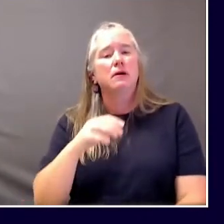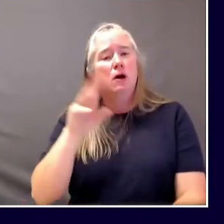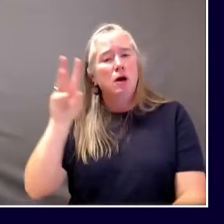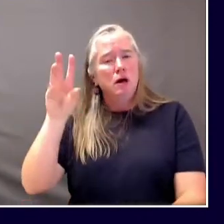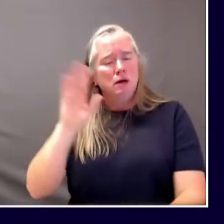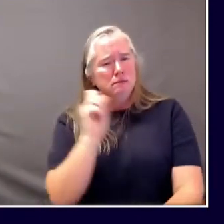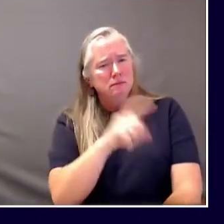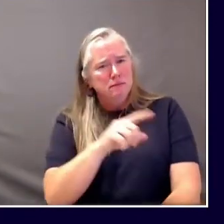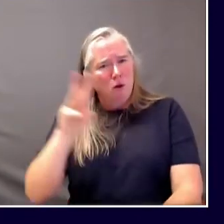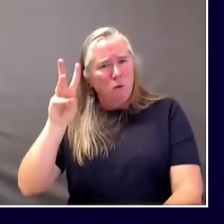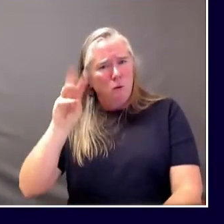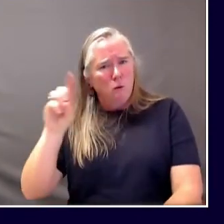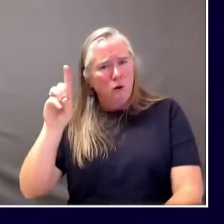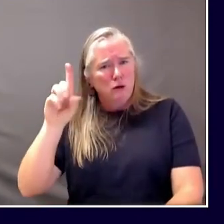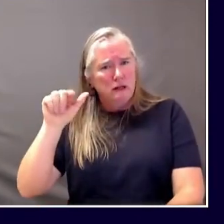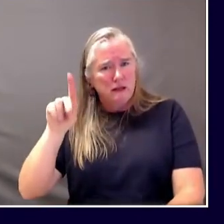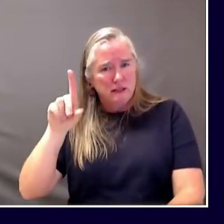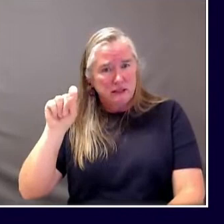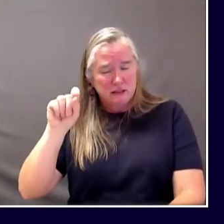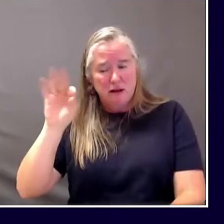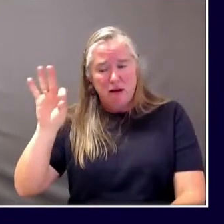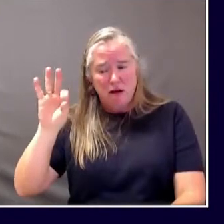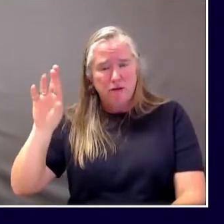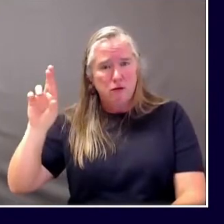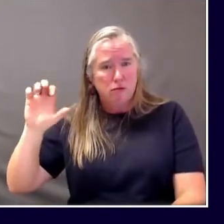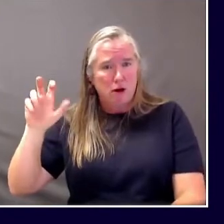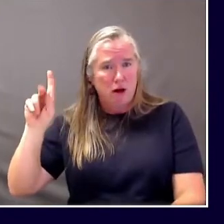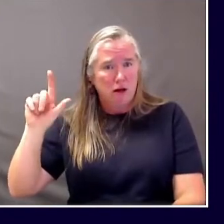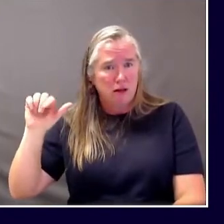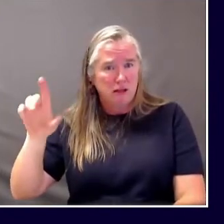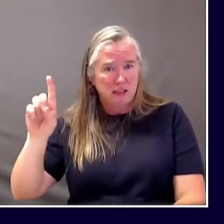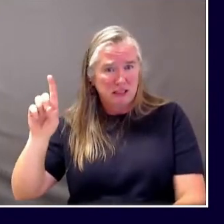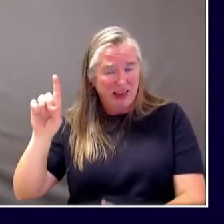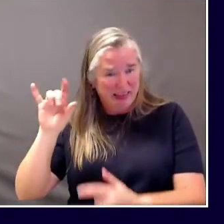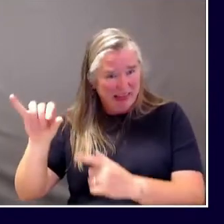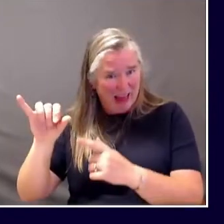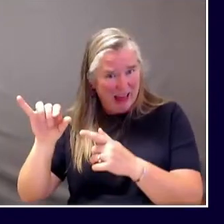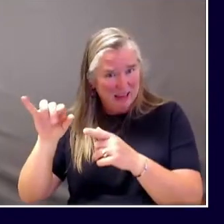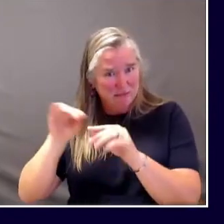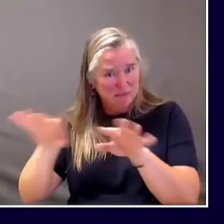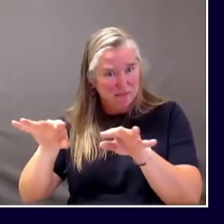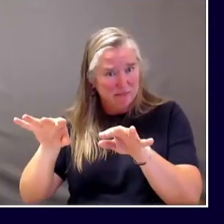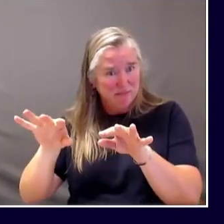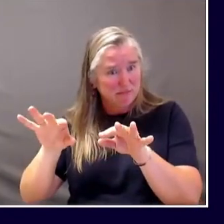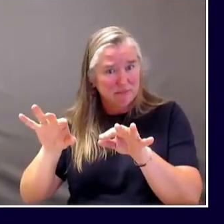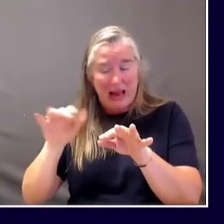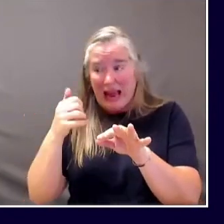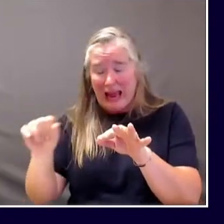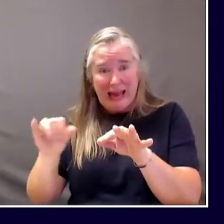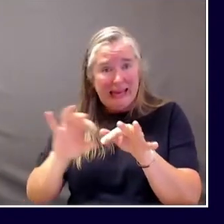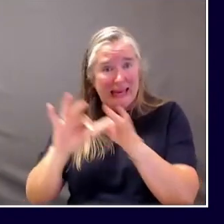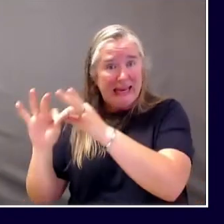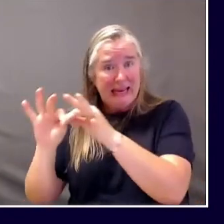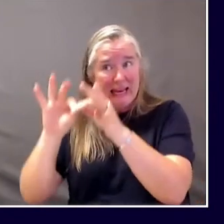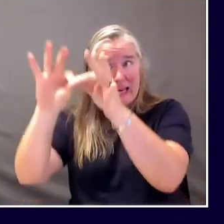been tied to any other outbreaks